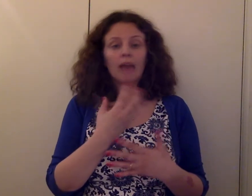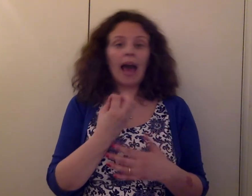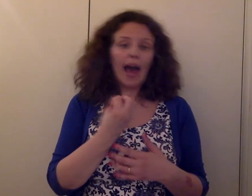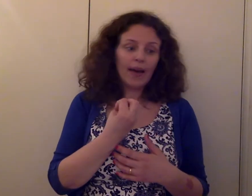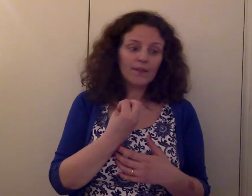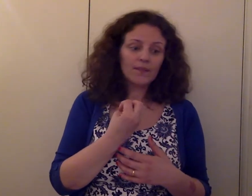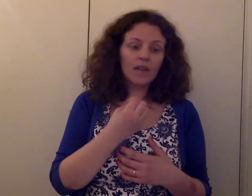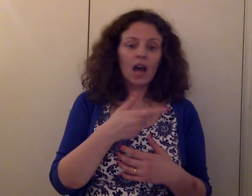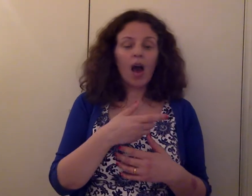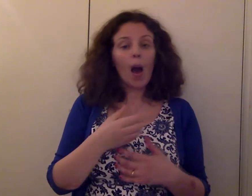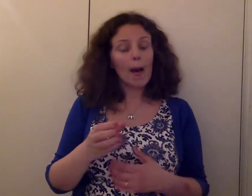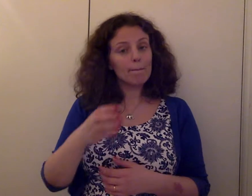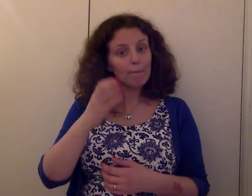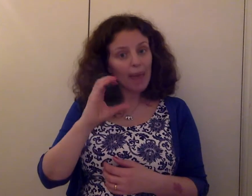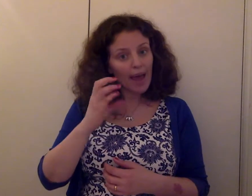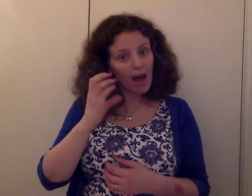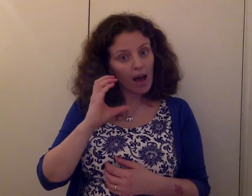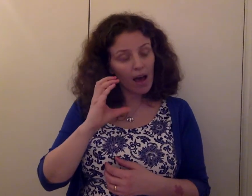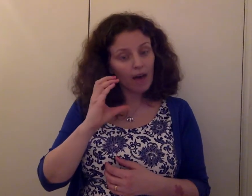Have beer